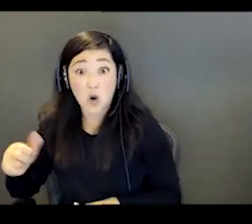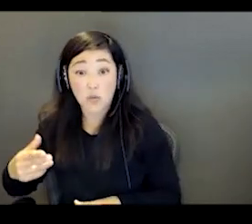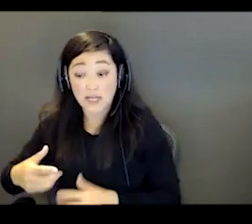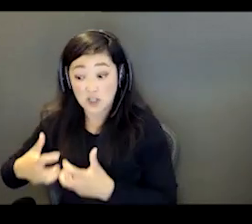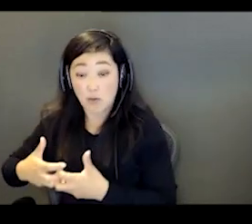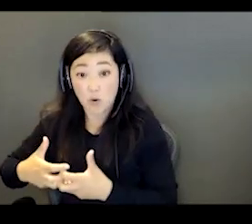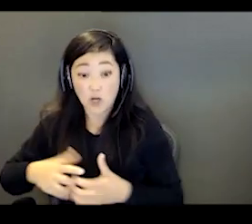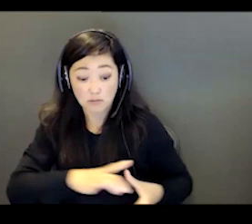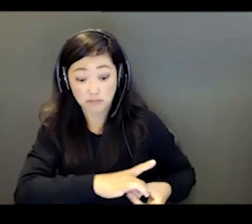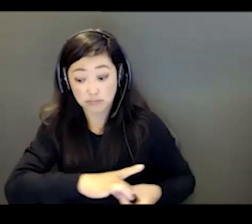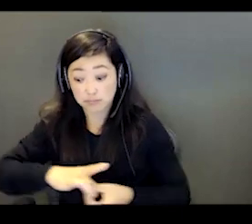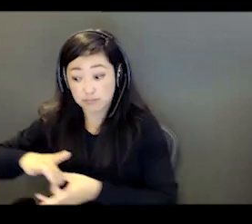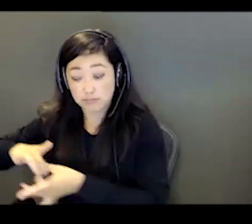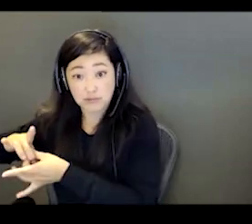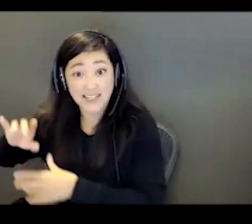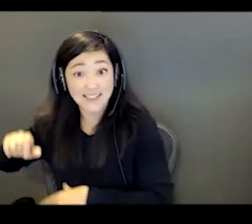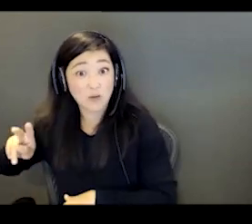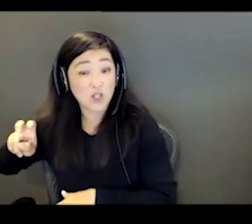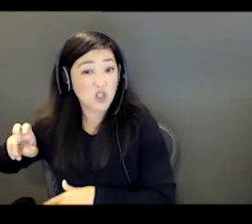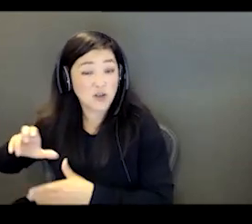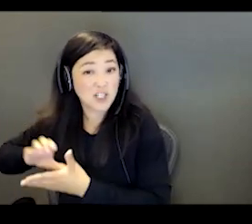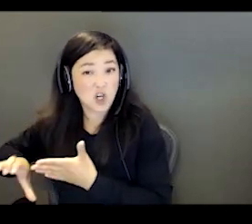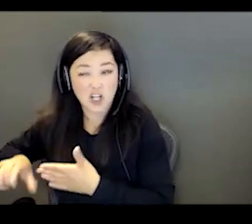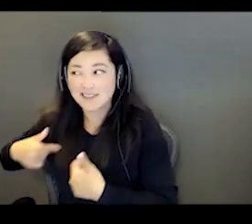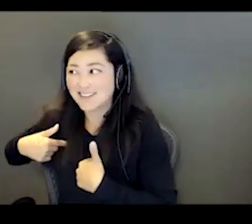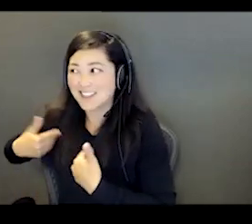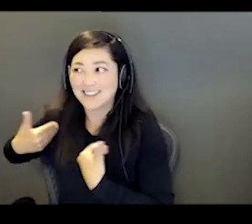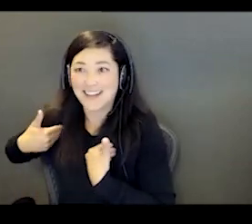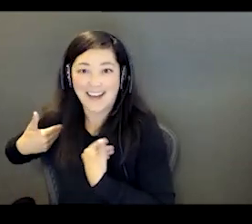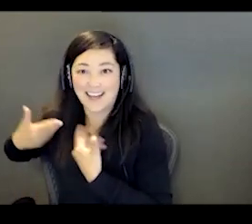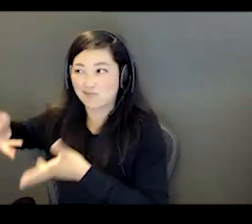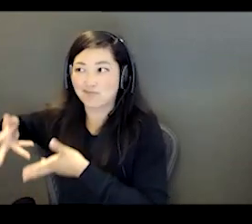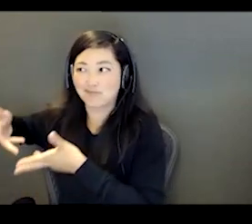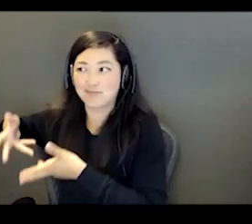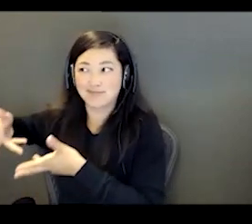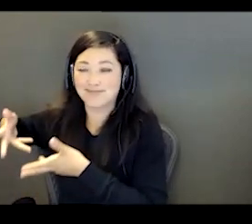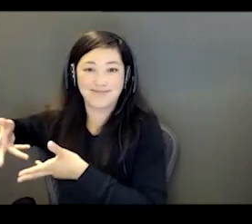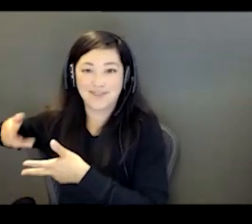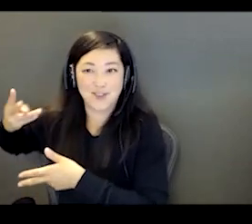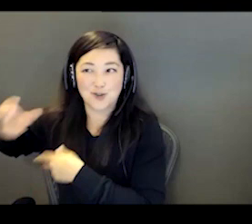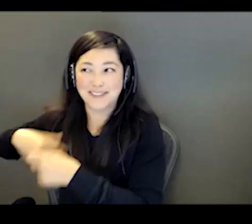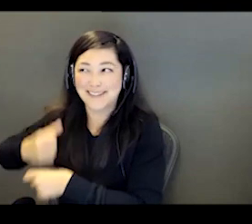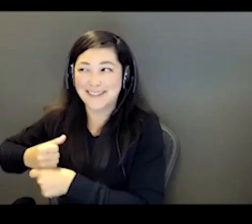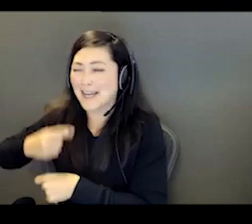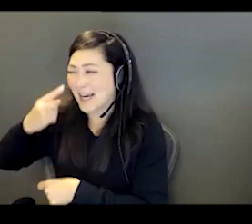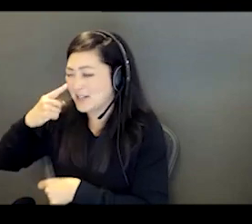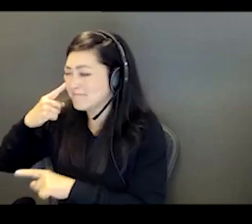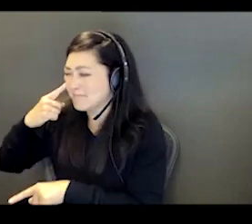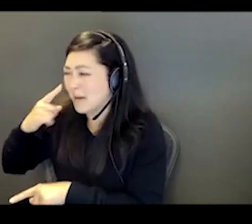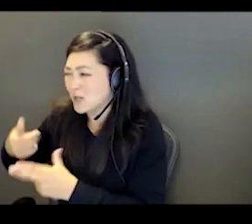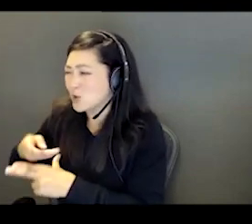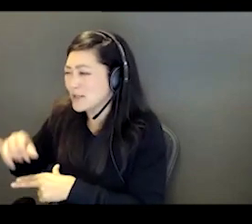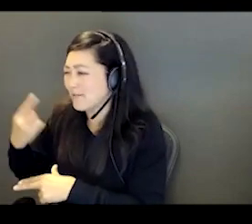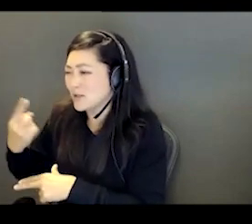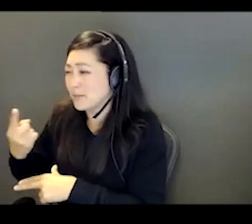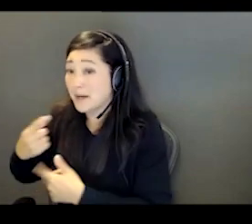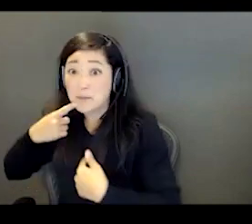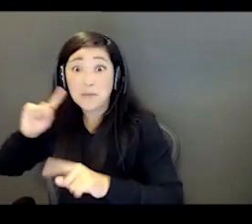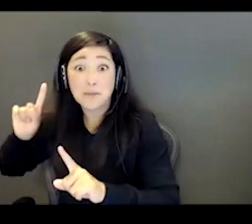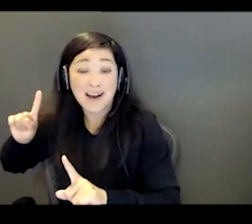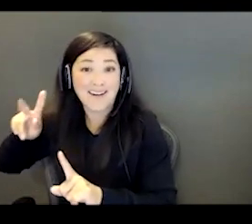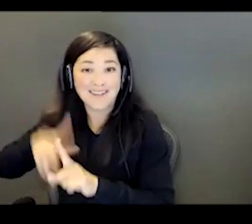I just knew at some point I would find a use for that winch and go and behold it came up.